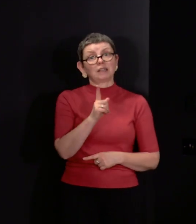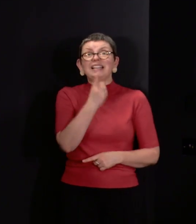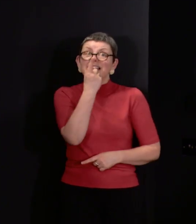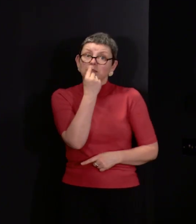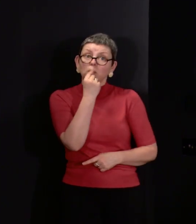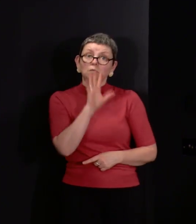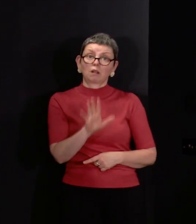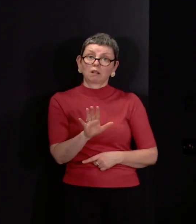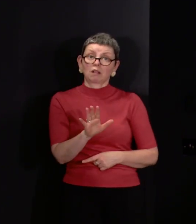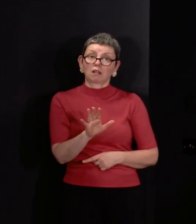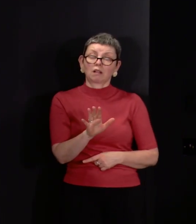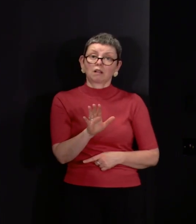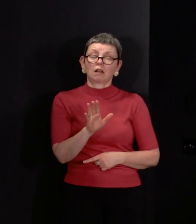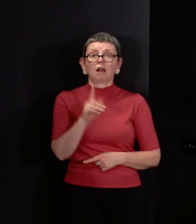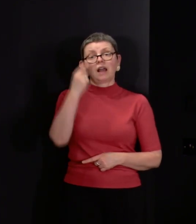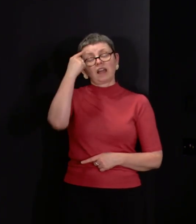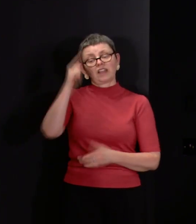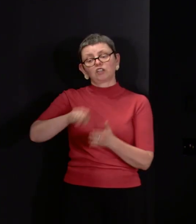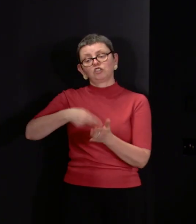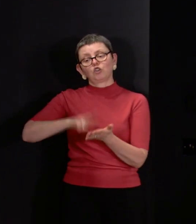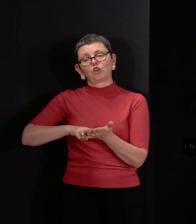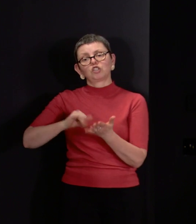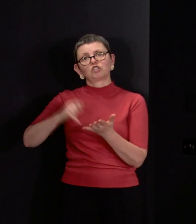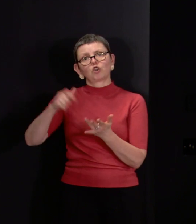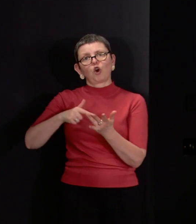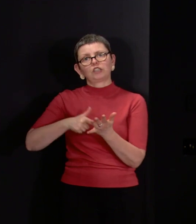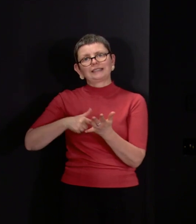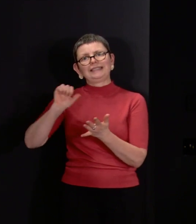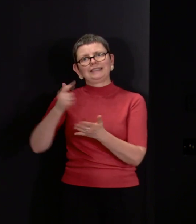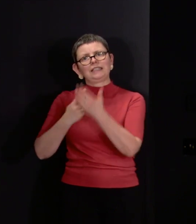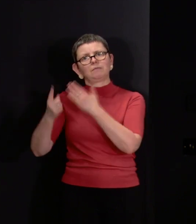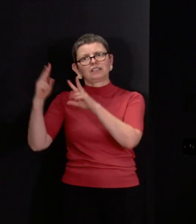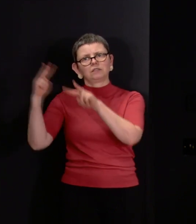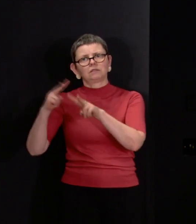think that John Scott's group will be looking at. But what I would say, and again we have